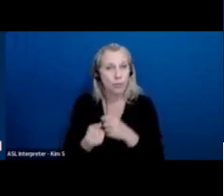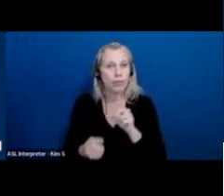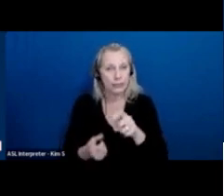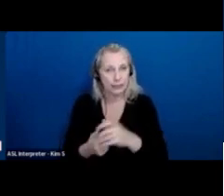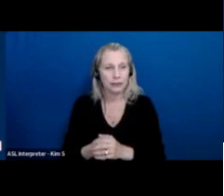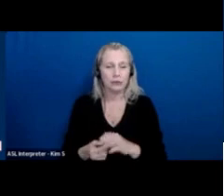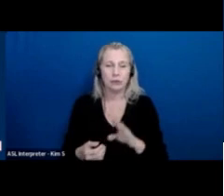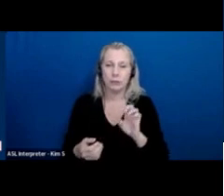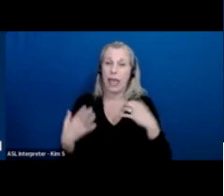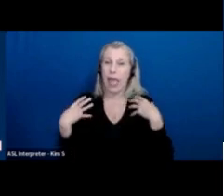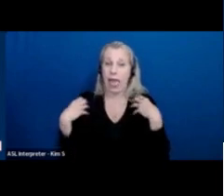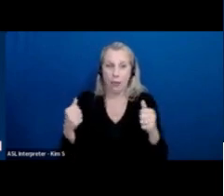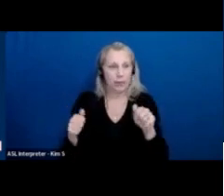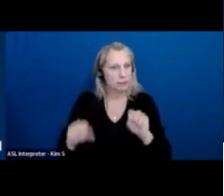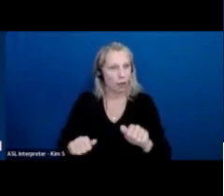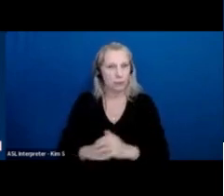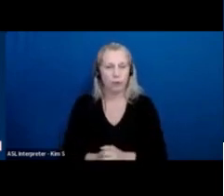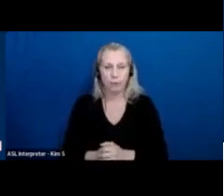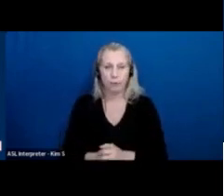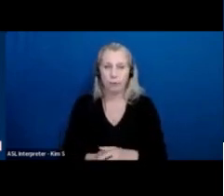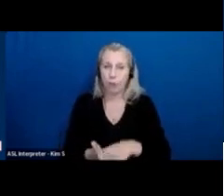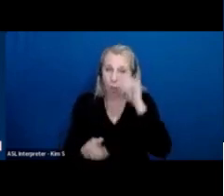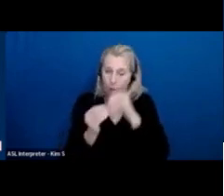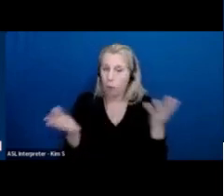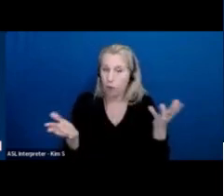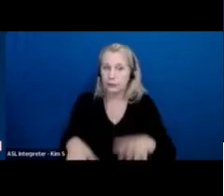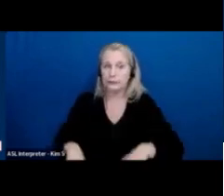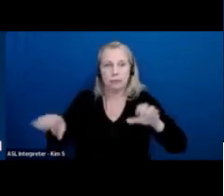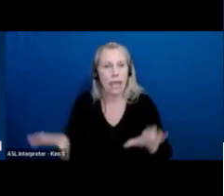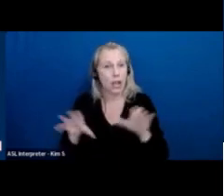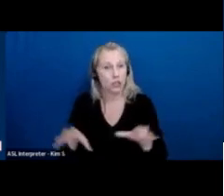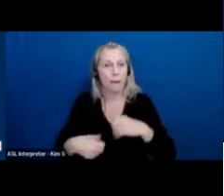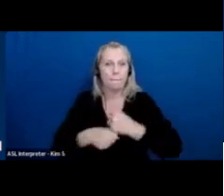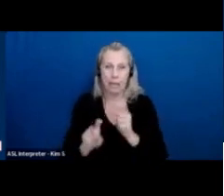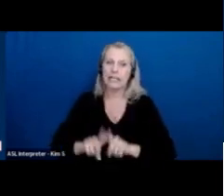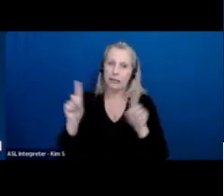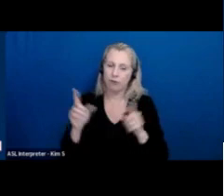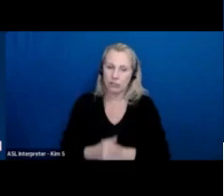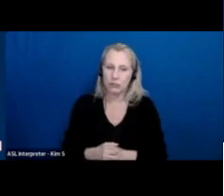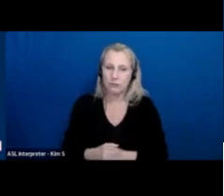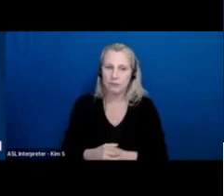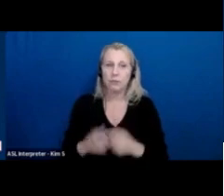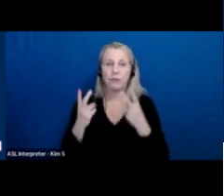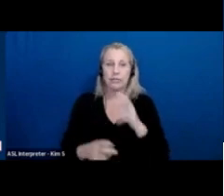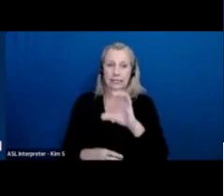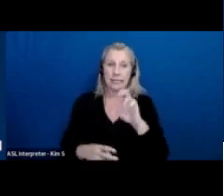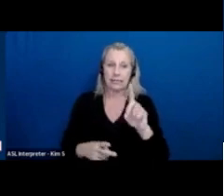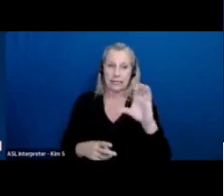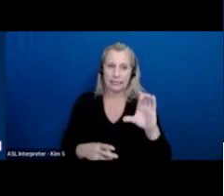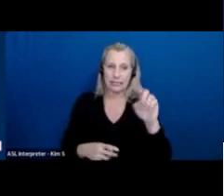healthy as possible. Learn more take action, make a difference. Visit cdc.gov/health equity to